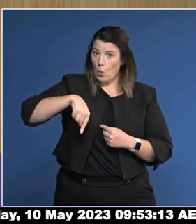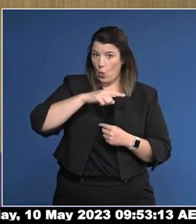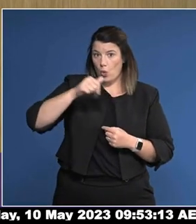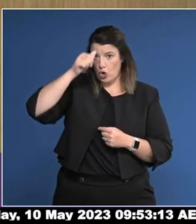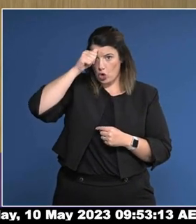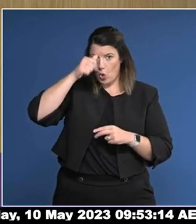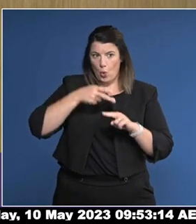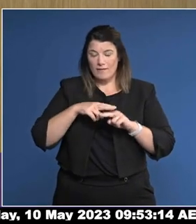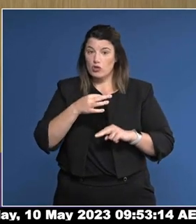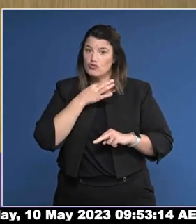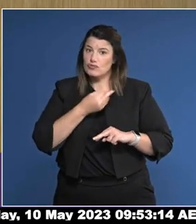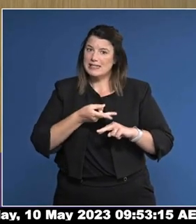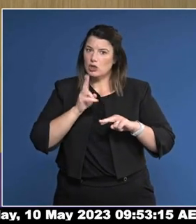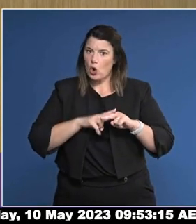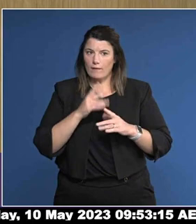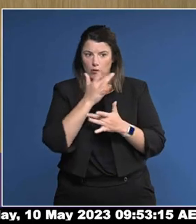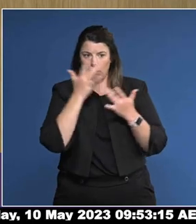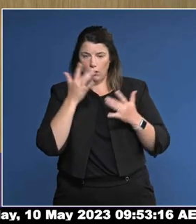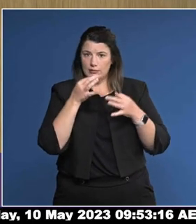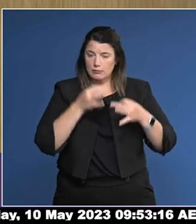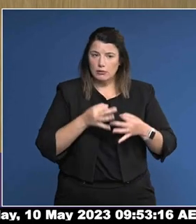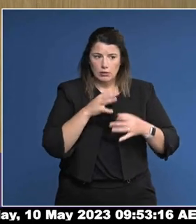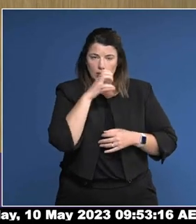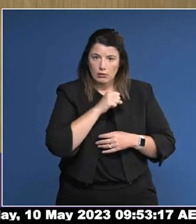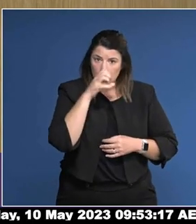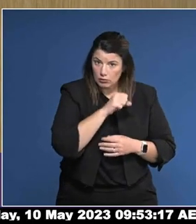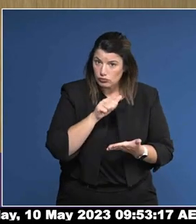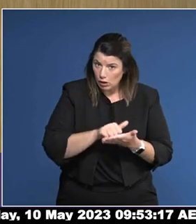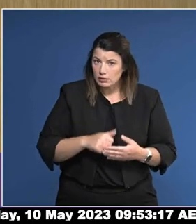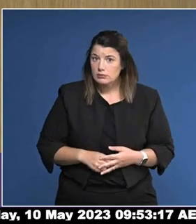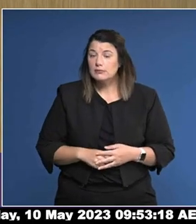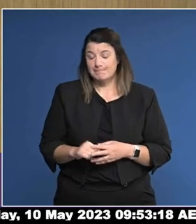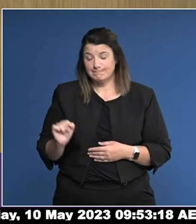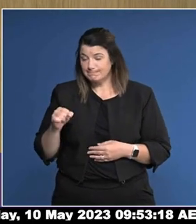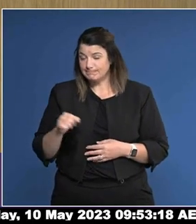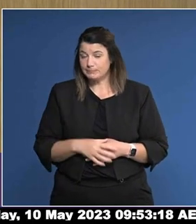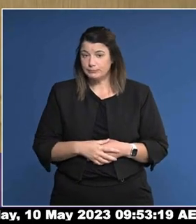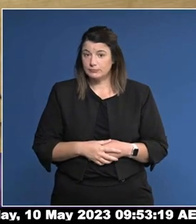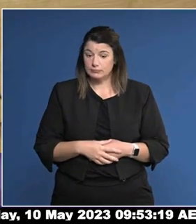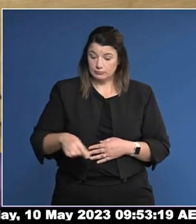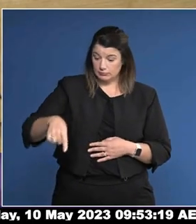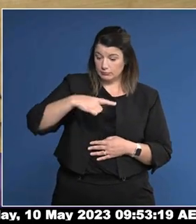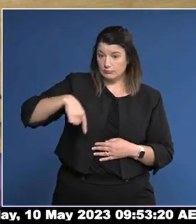I would expect so. And are the members of the SCAN team people who have particular training or